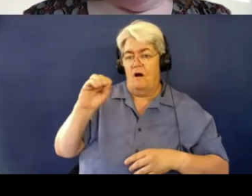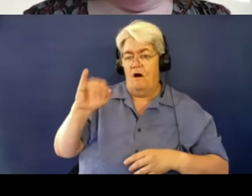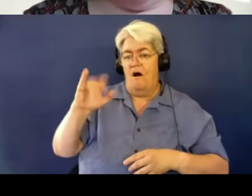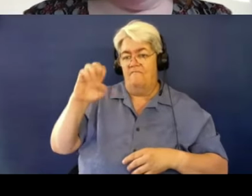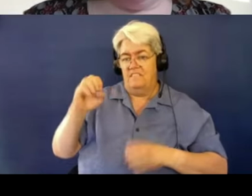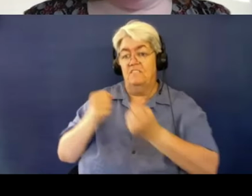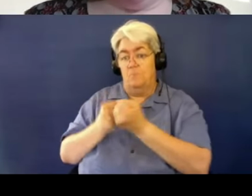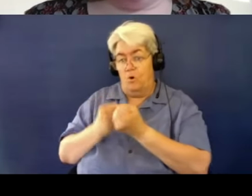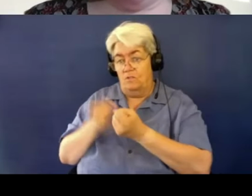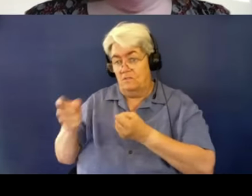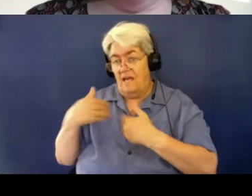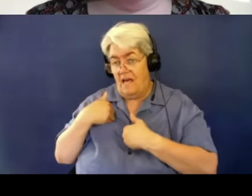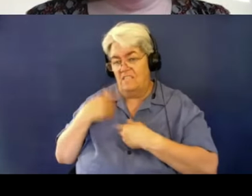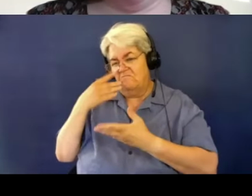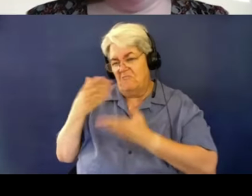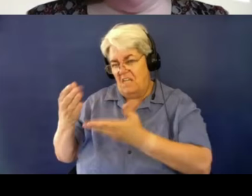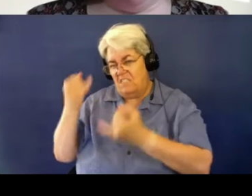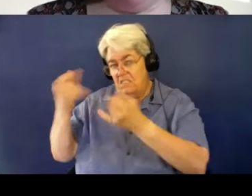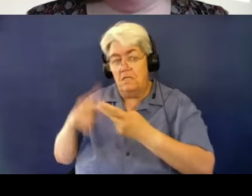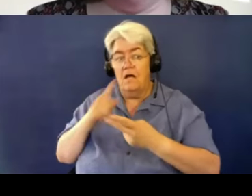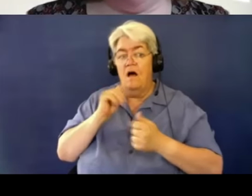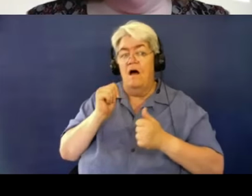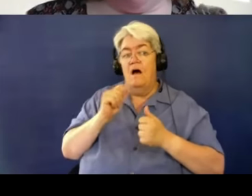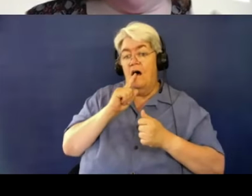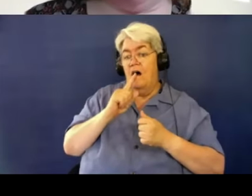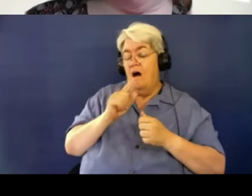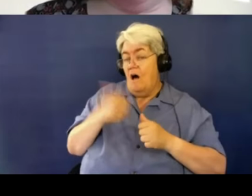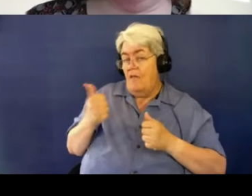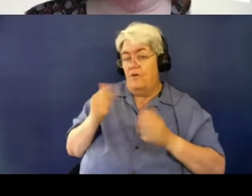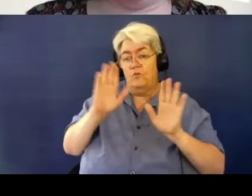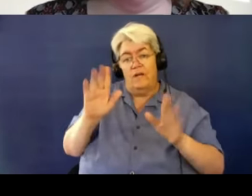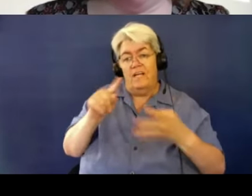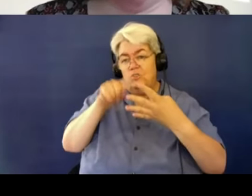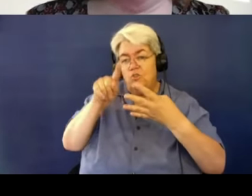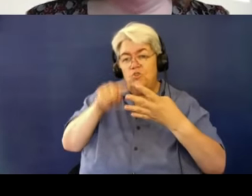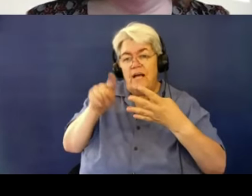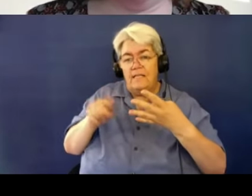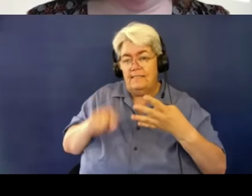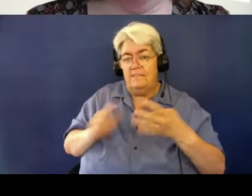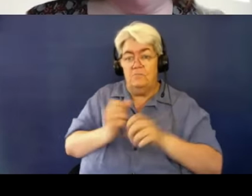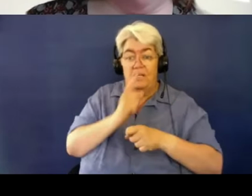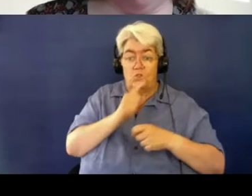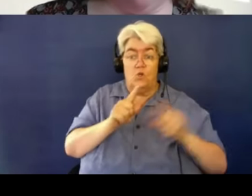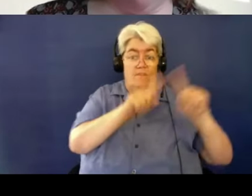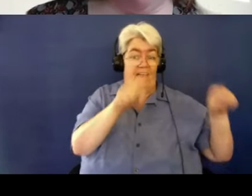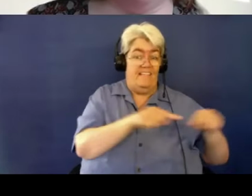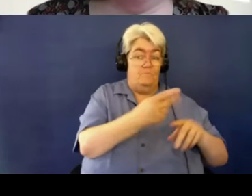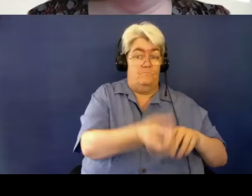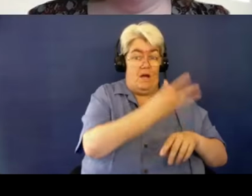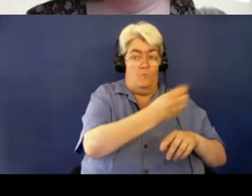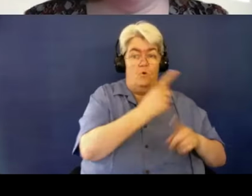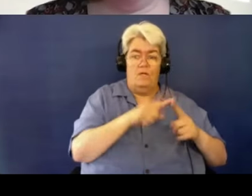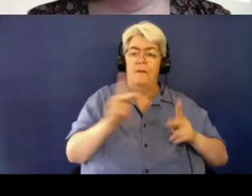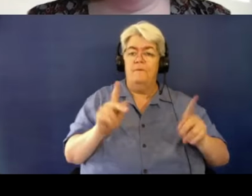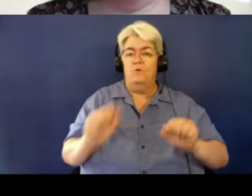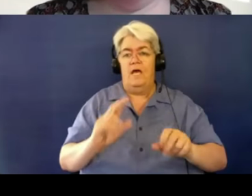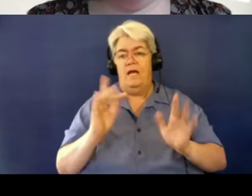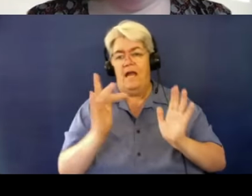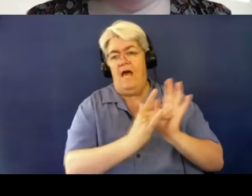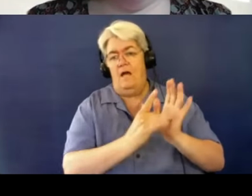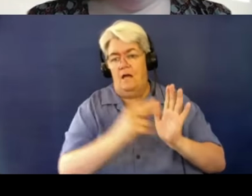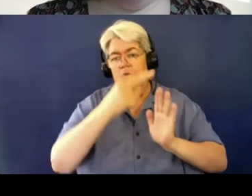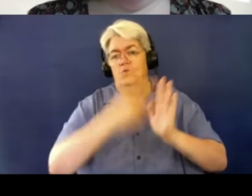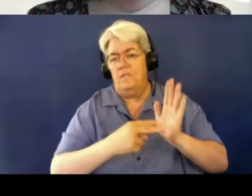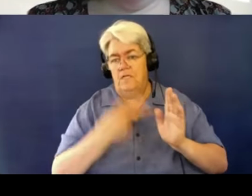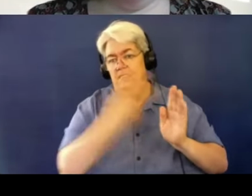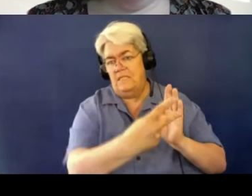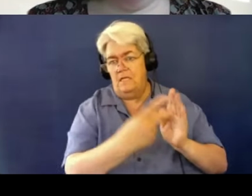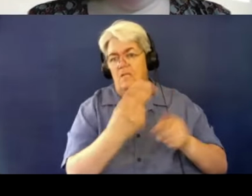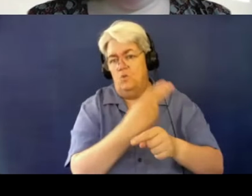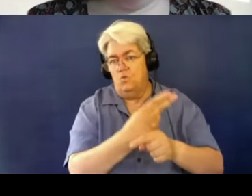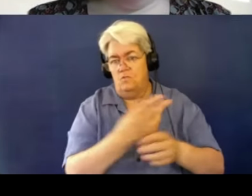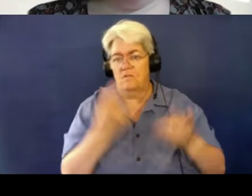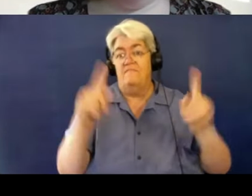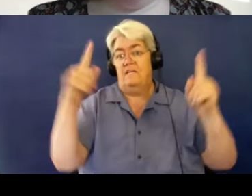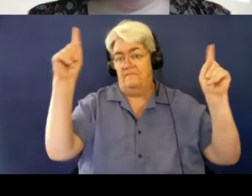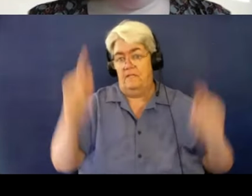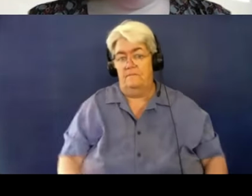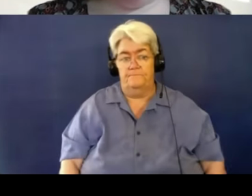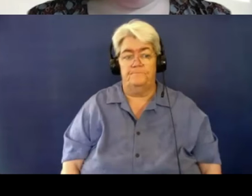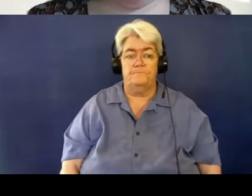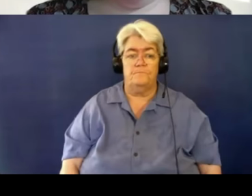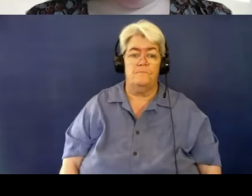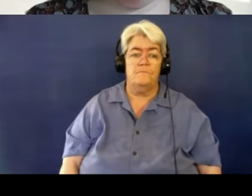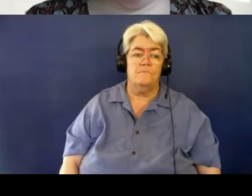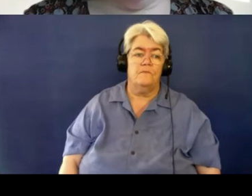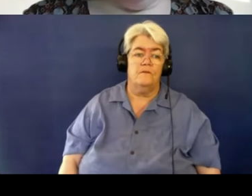There are also some great checklists and other information materials out there on creating accessible PowerPoints.